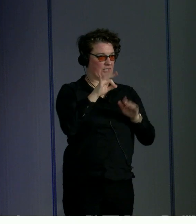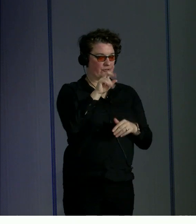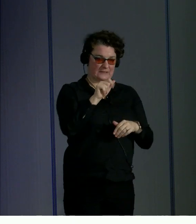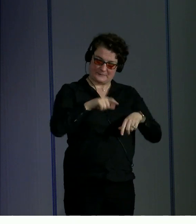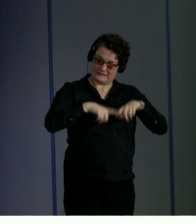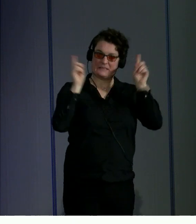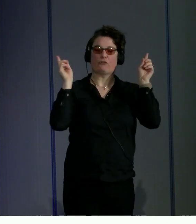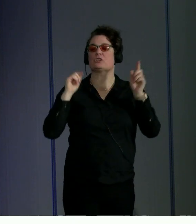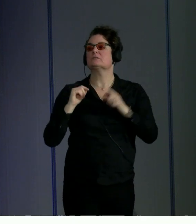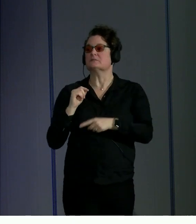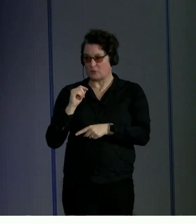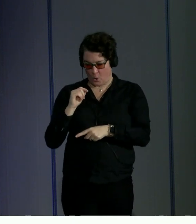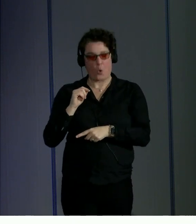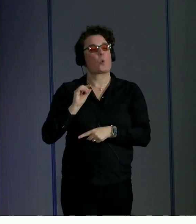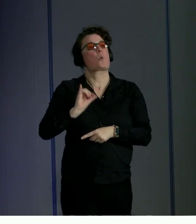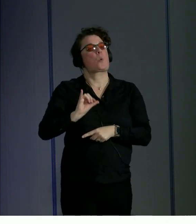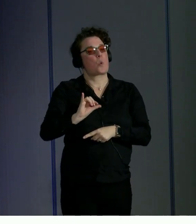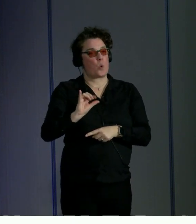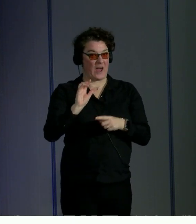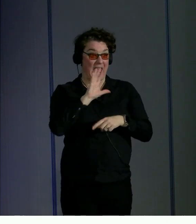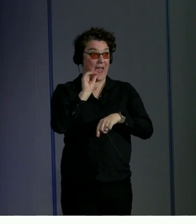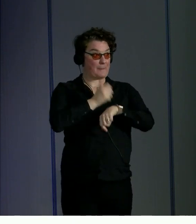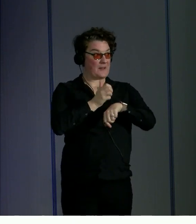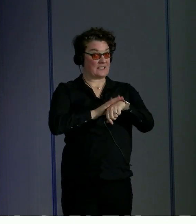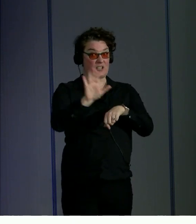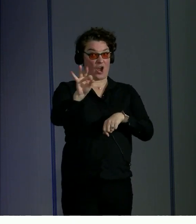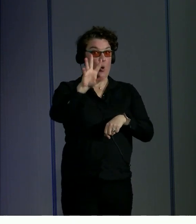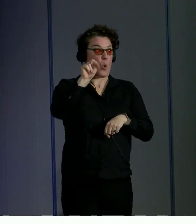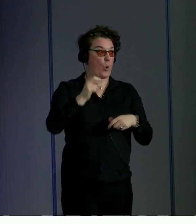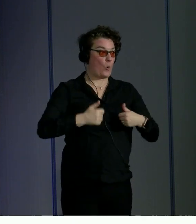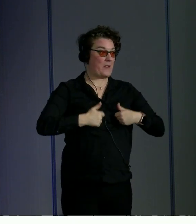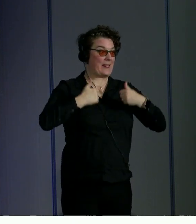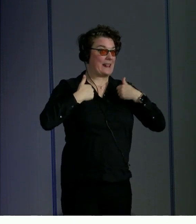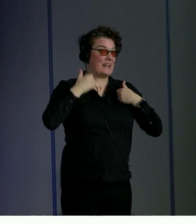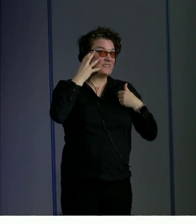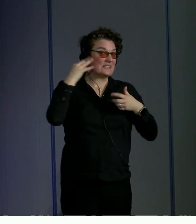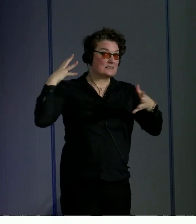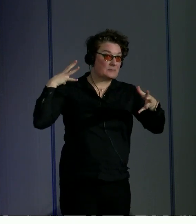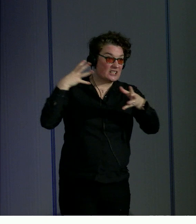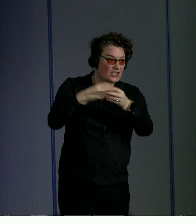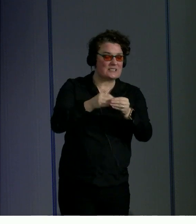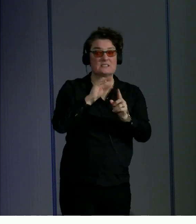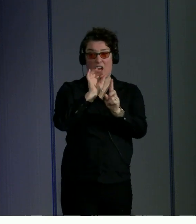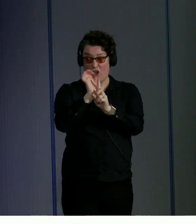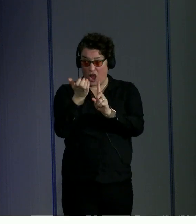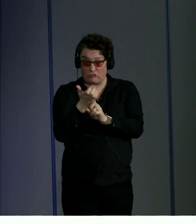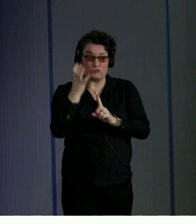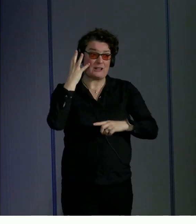and based upon their own lived experiences as well, and the cultural experiences that